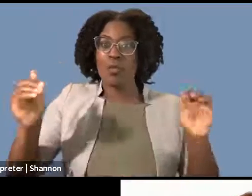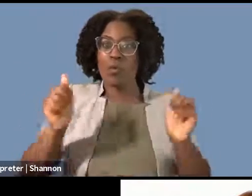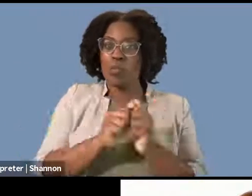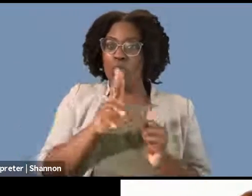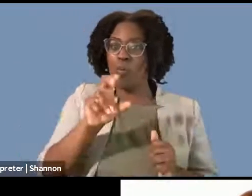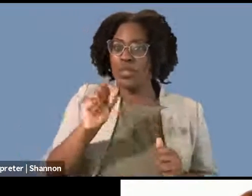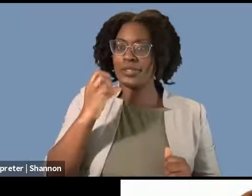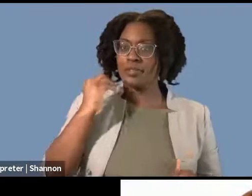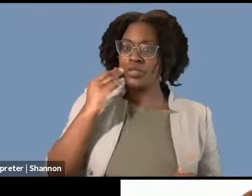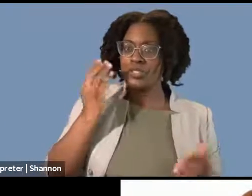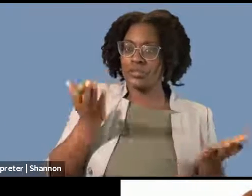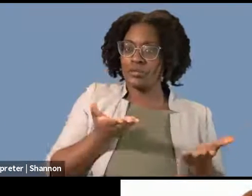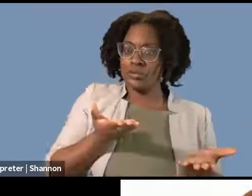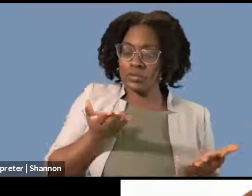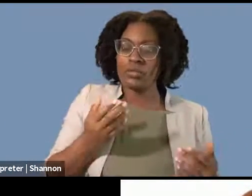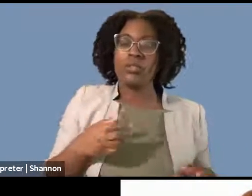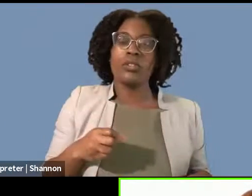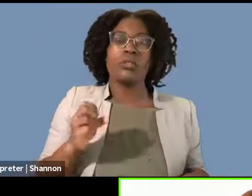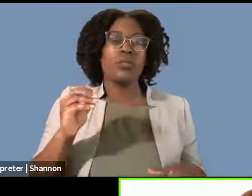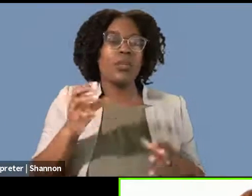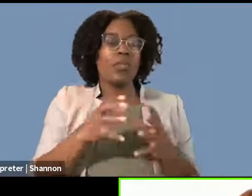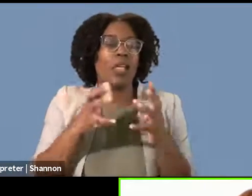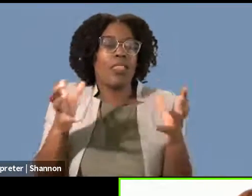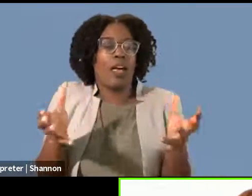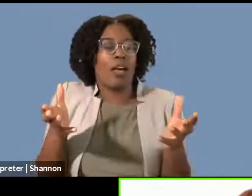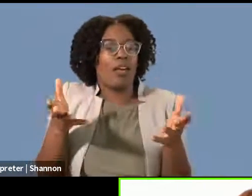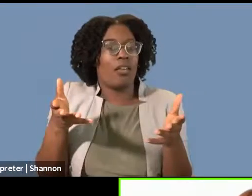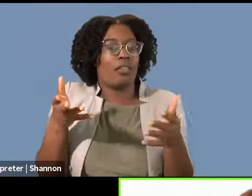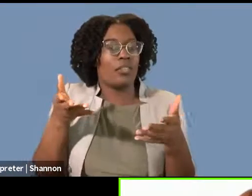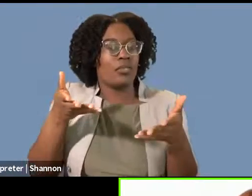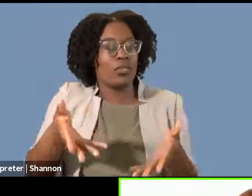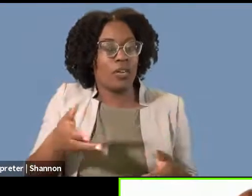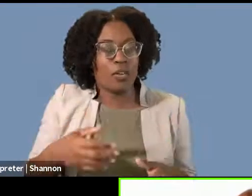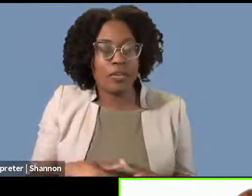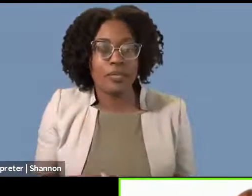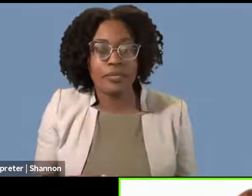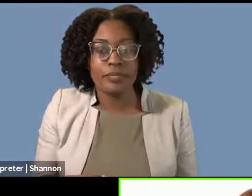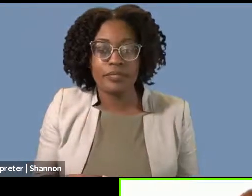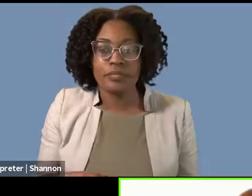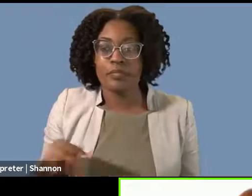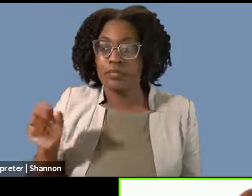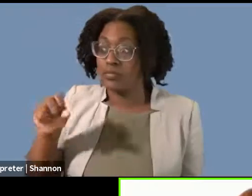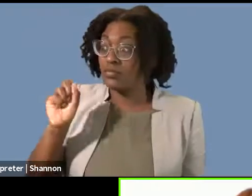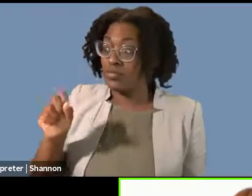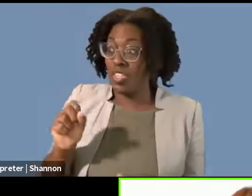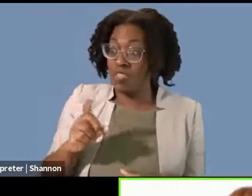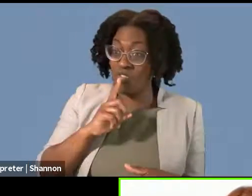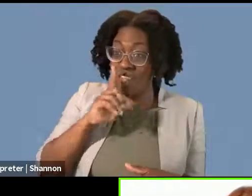the history. MELINDA EPLER: The reality is that most of the ships came from Europe, right?